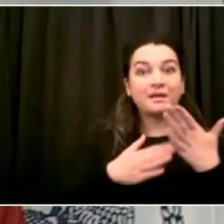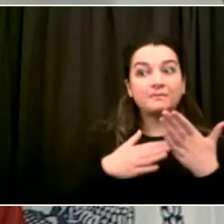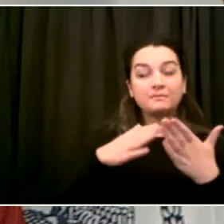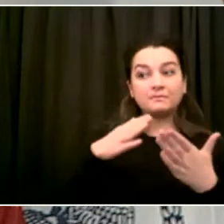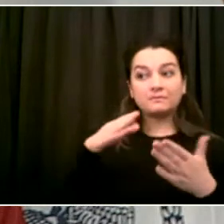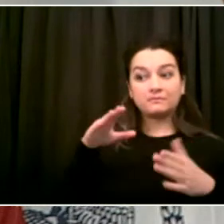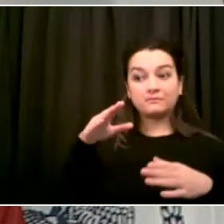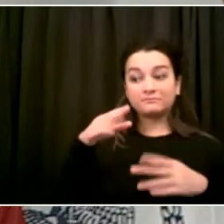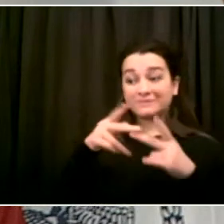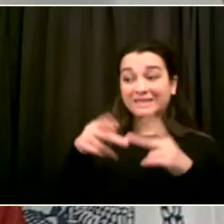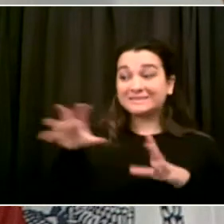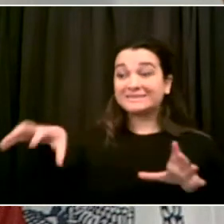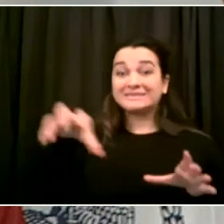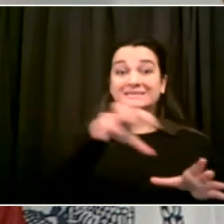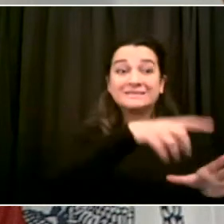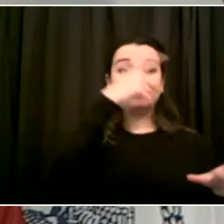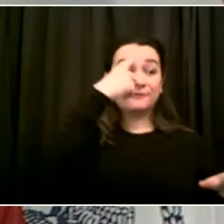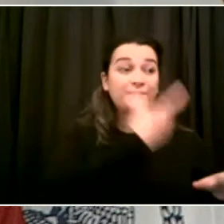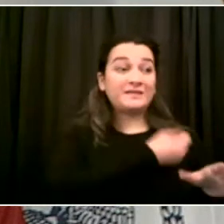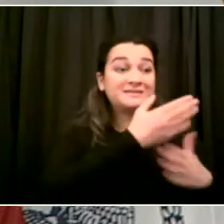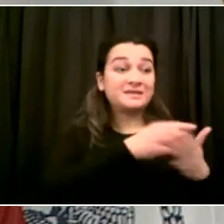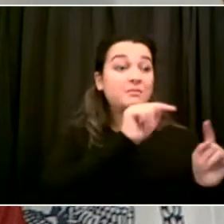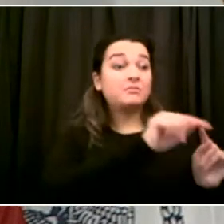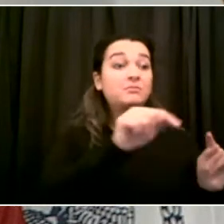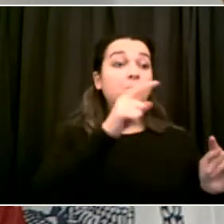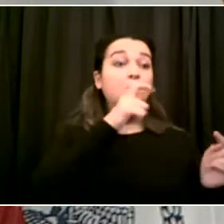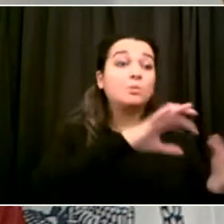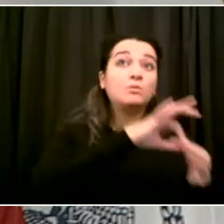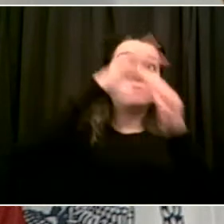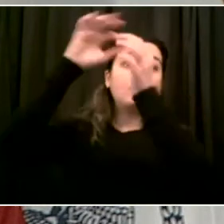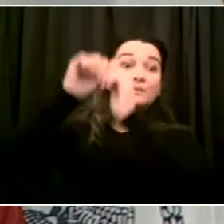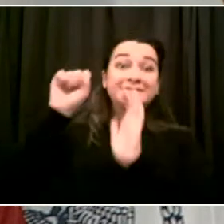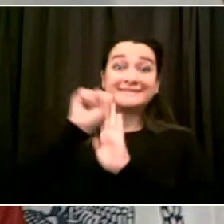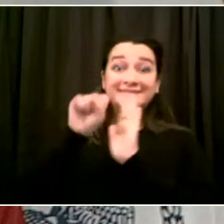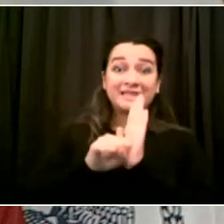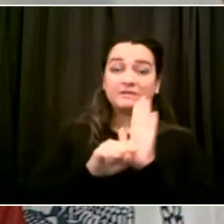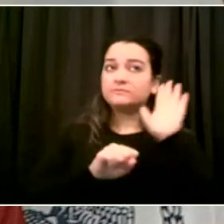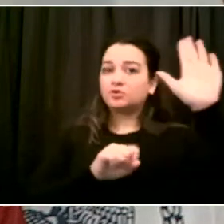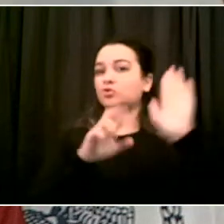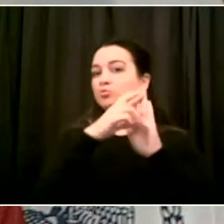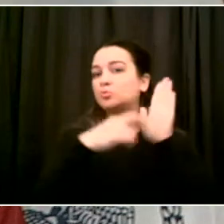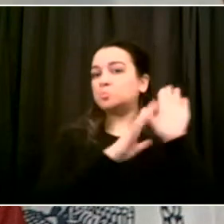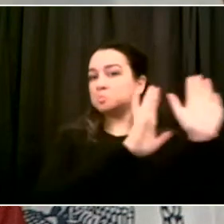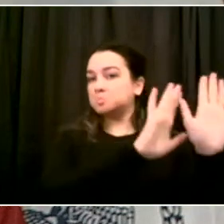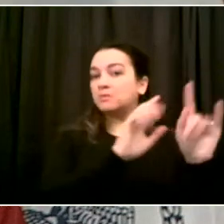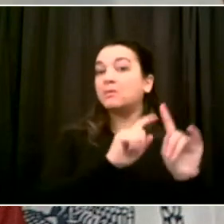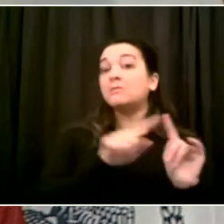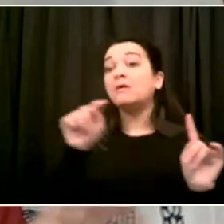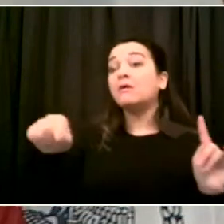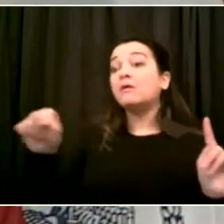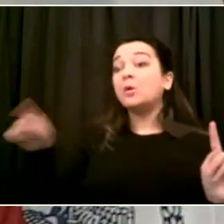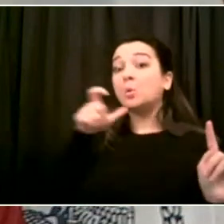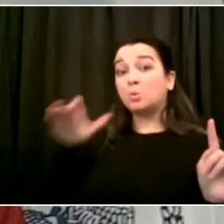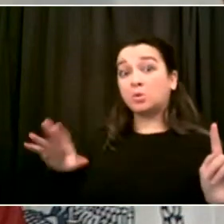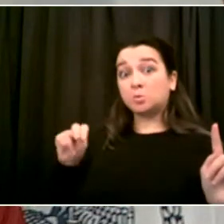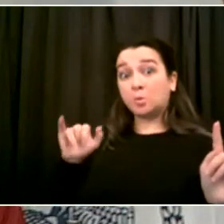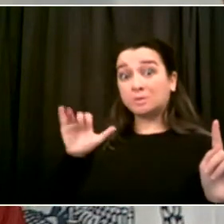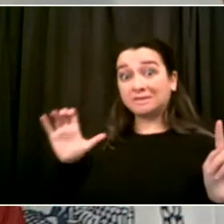GOVERNED BY STATE RRGUELATIONS, THAT'S A MORE CHALLENGING SITUATION. WWHE HE A VEVEMOE R